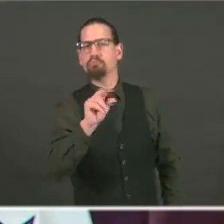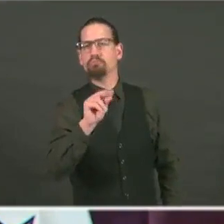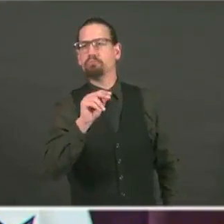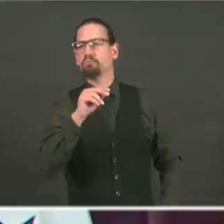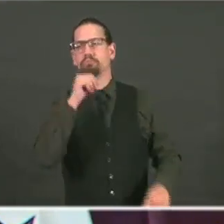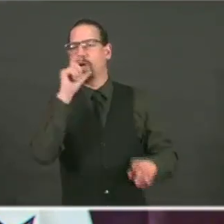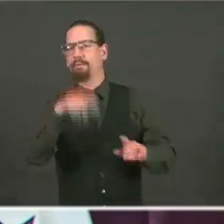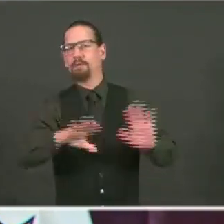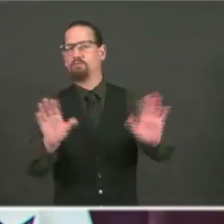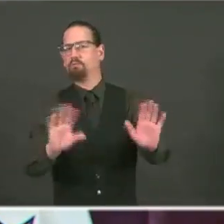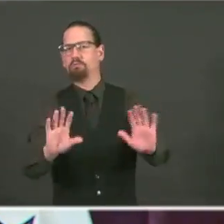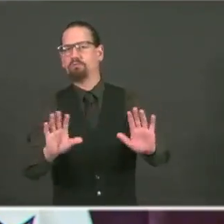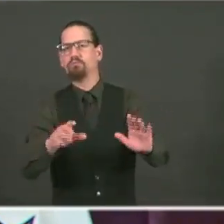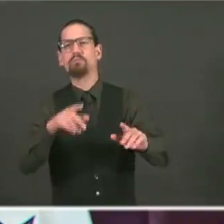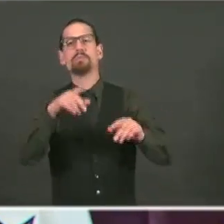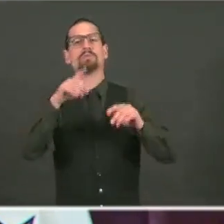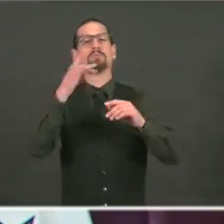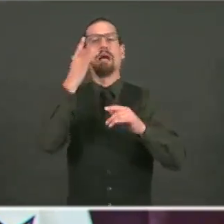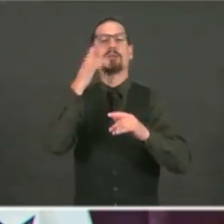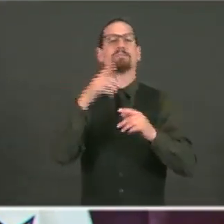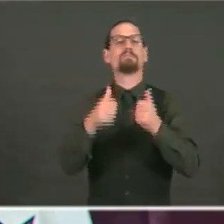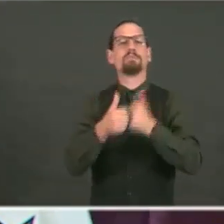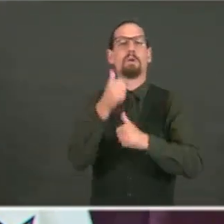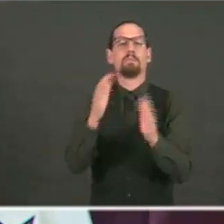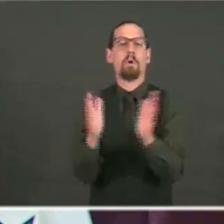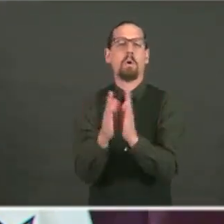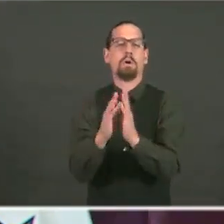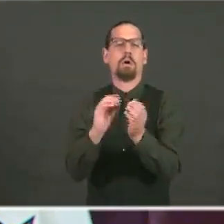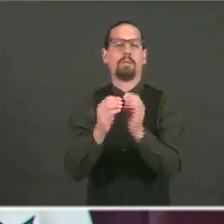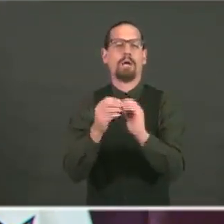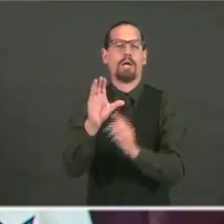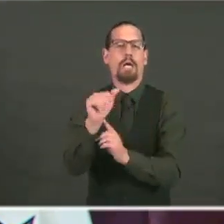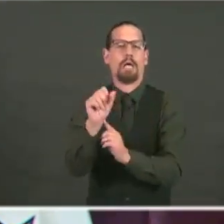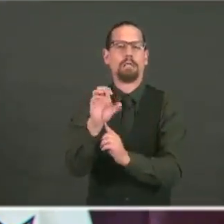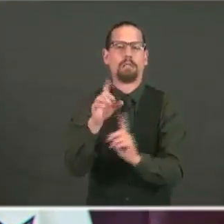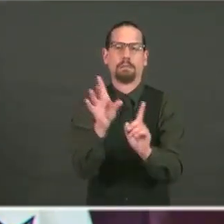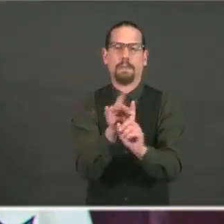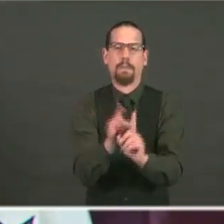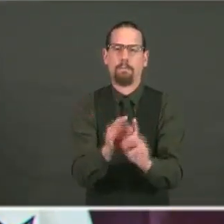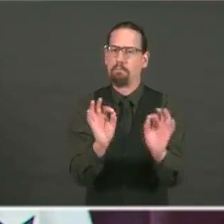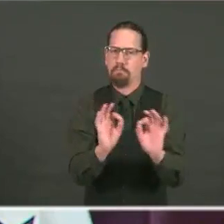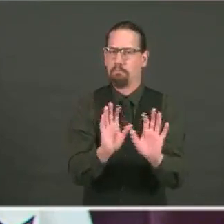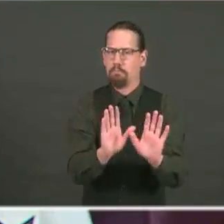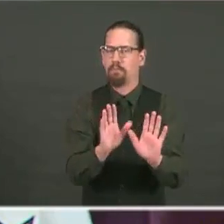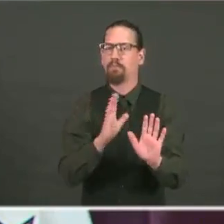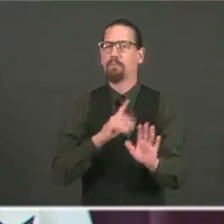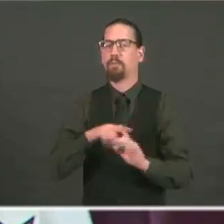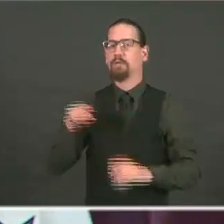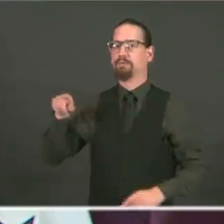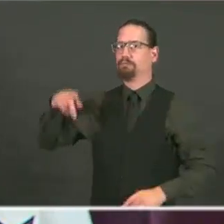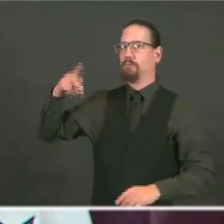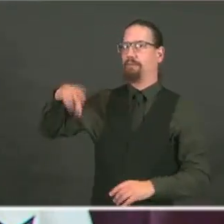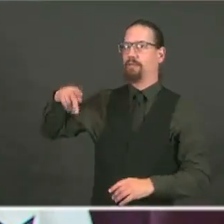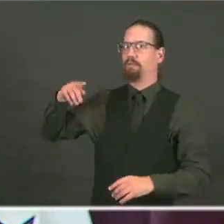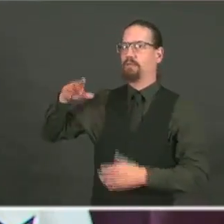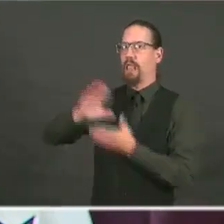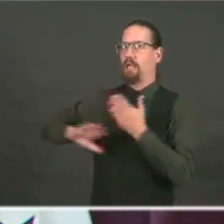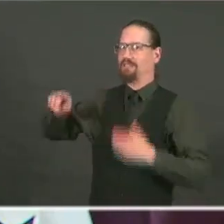BUT WE ARE STILL RESPONDING AGGRESSIVELY AND THE TEAM AT URI HAS BEEN EXCELLENT IN THE